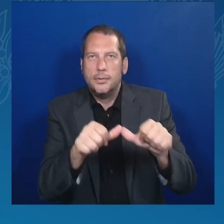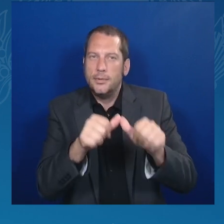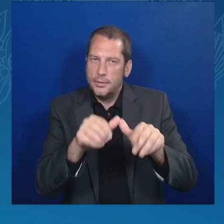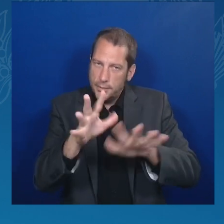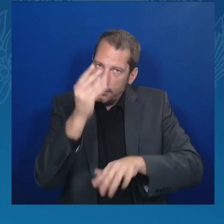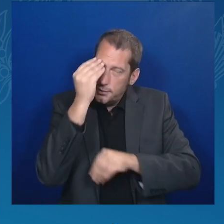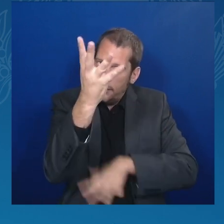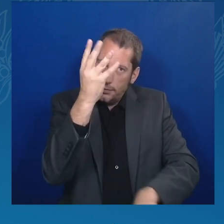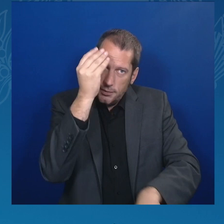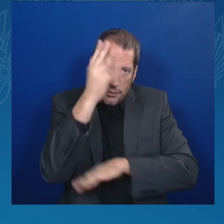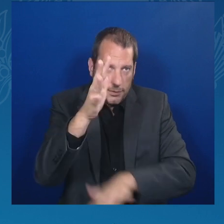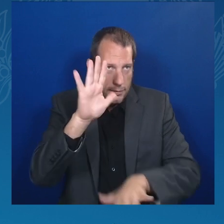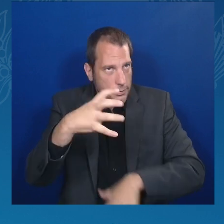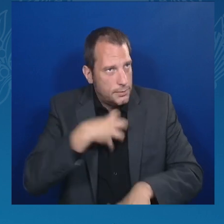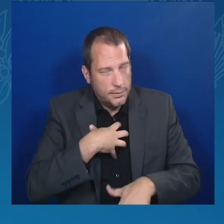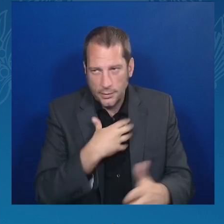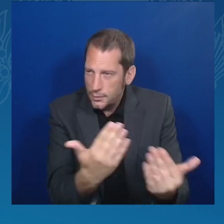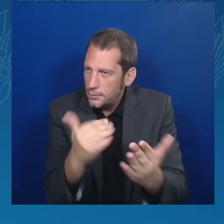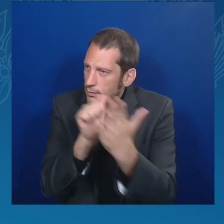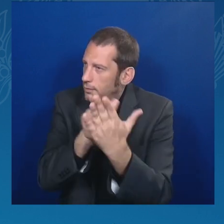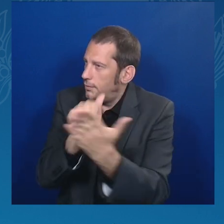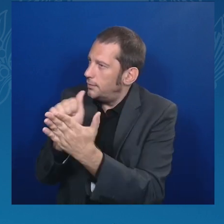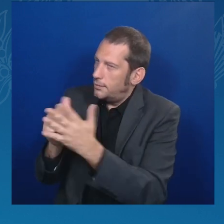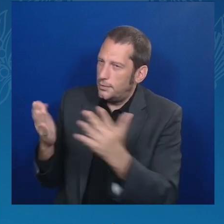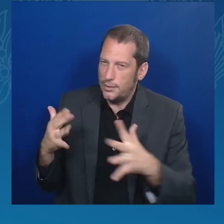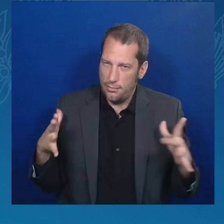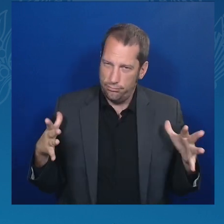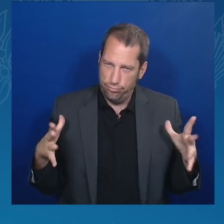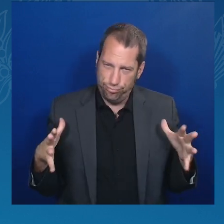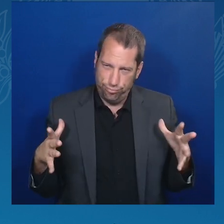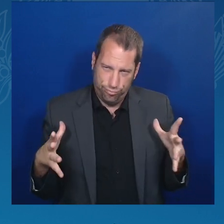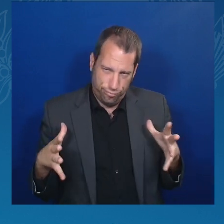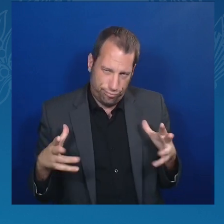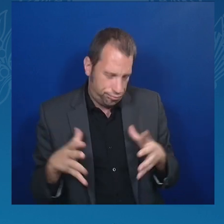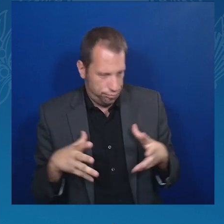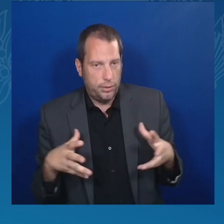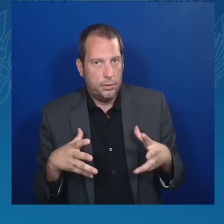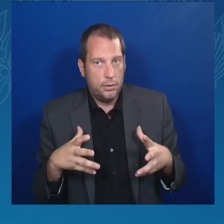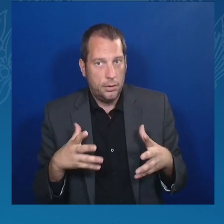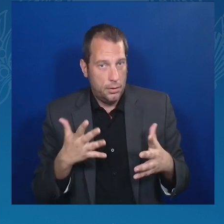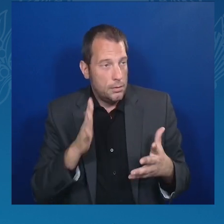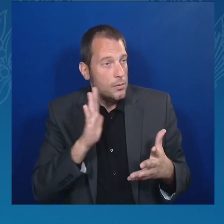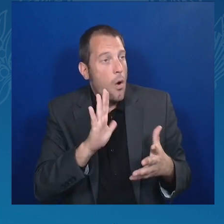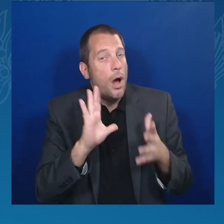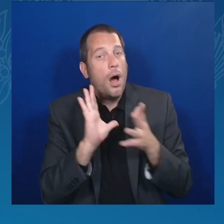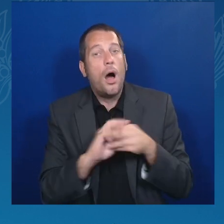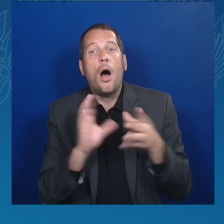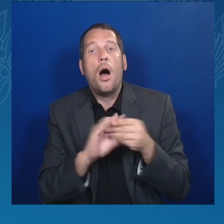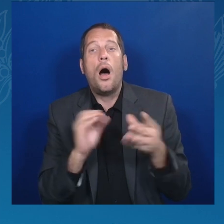And we need you to make your voices heard. So, UNITE HERE, are you ready to make your voices heard?